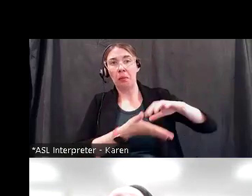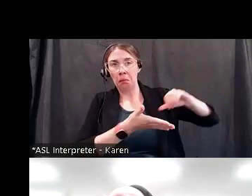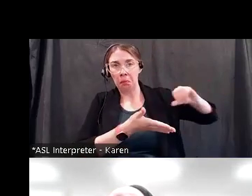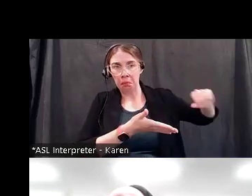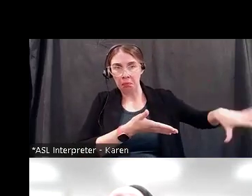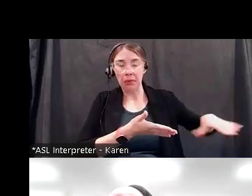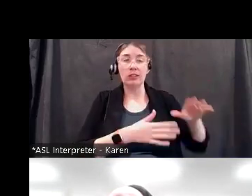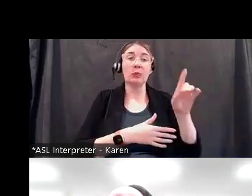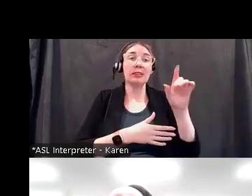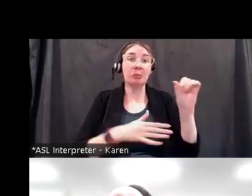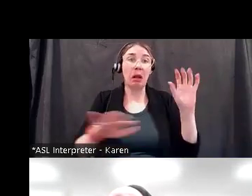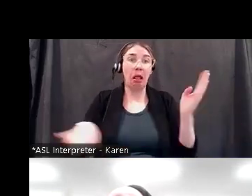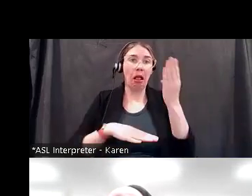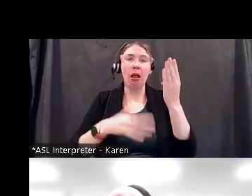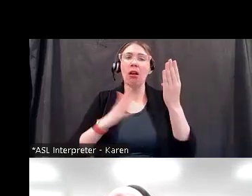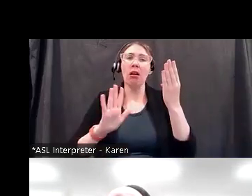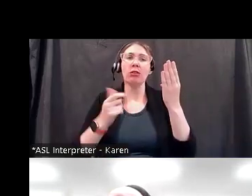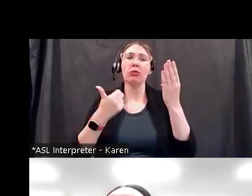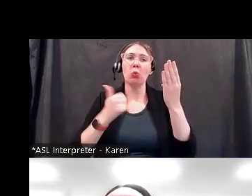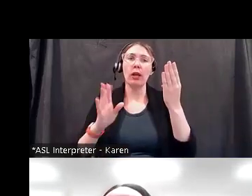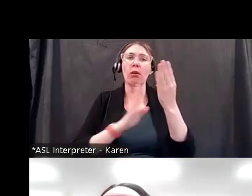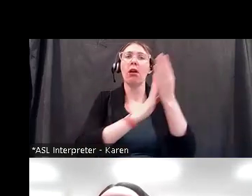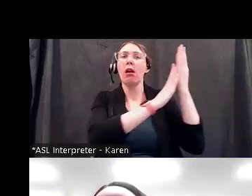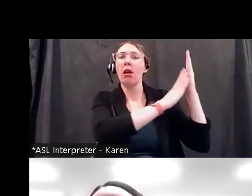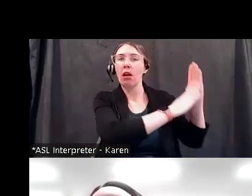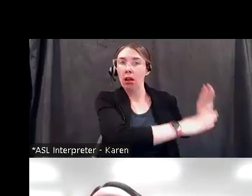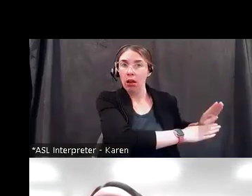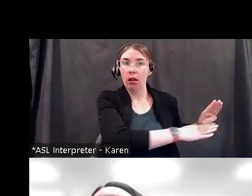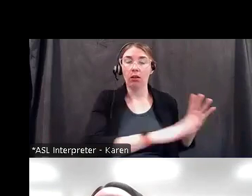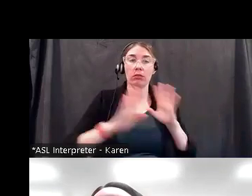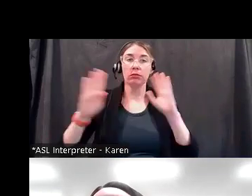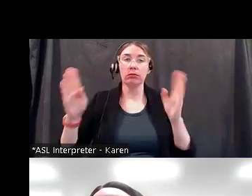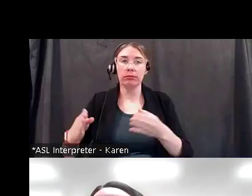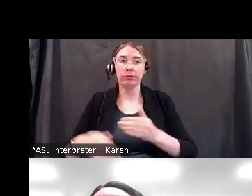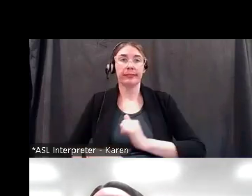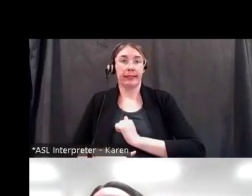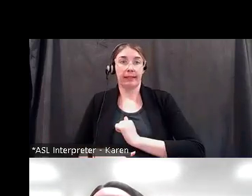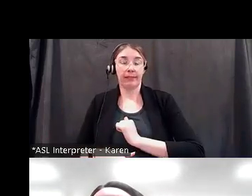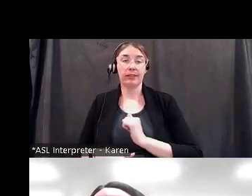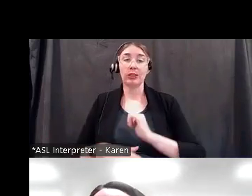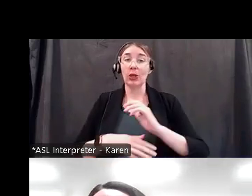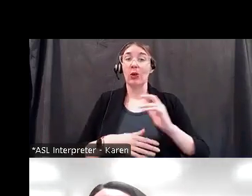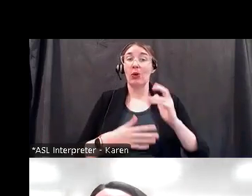This is so very true, especially in the world of wheelchair rugby that I've been in over the last